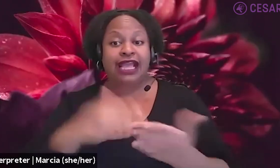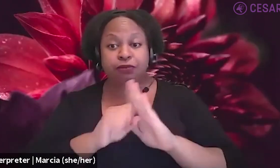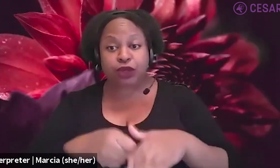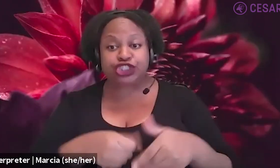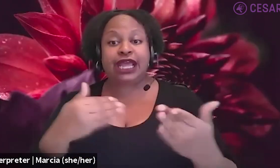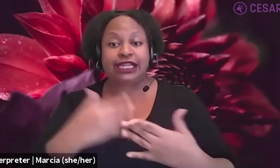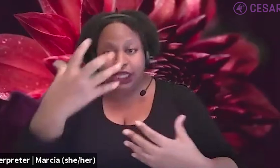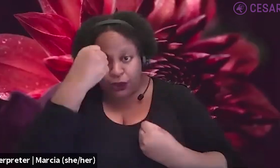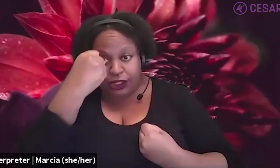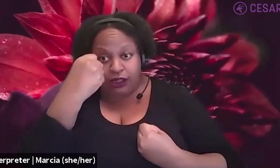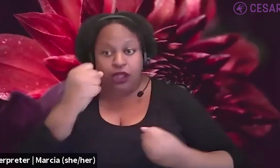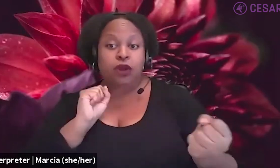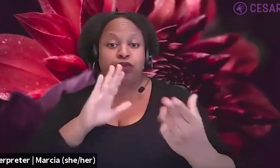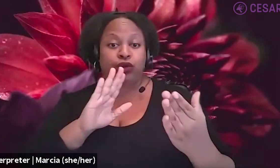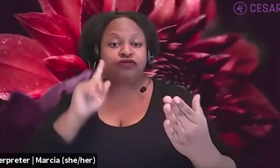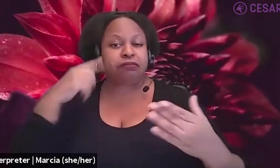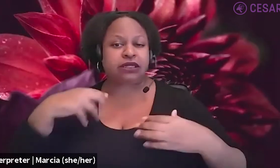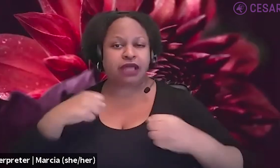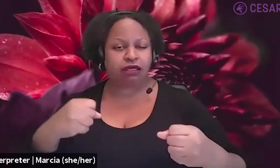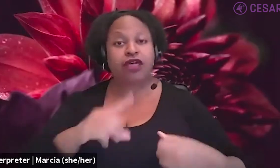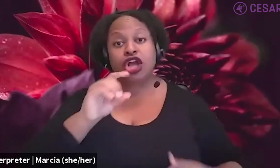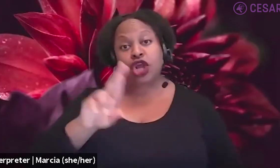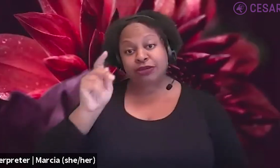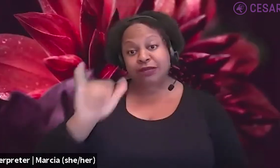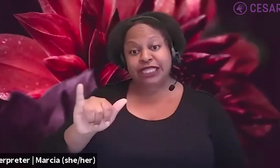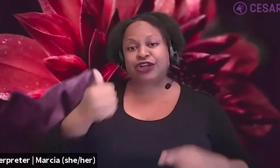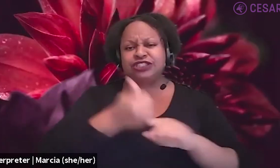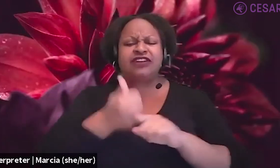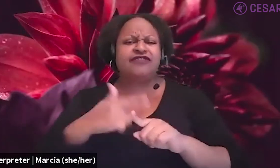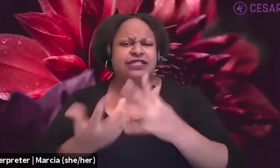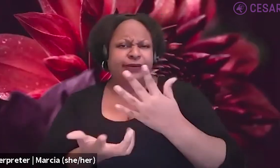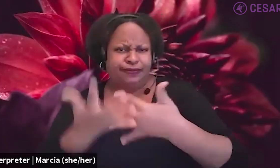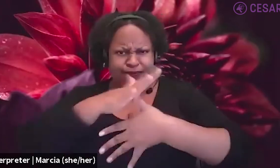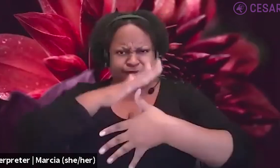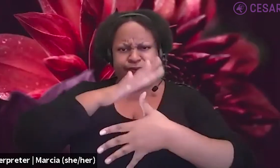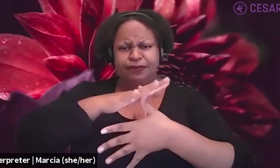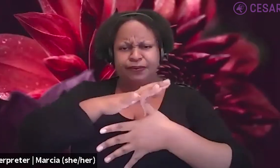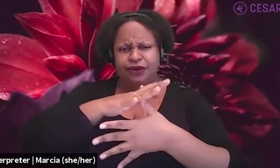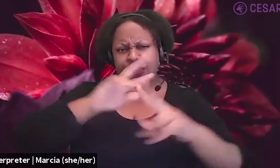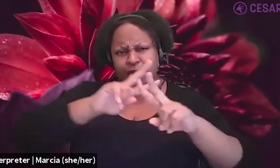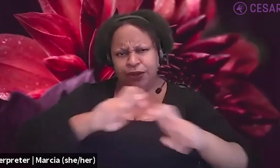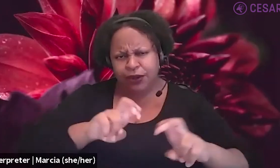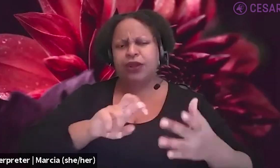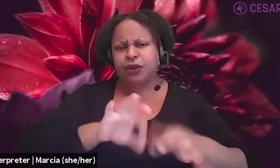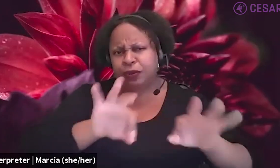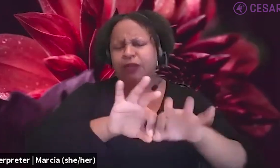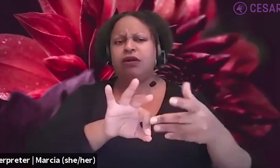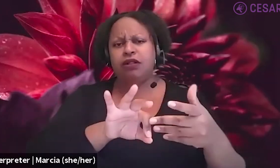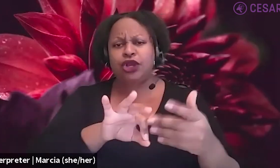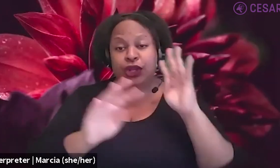mental health. Dr. Timothy prioritizes critical and creative approaches to knowledge production